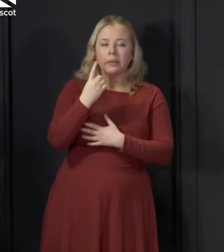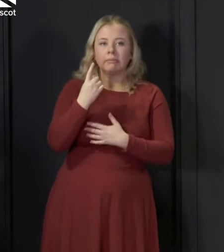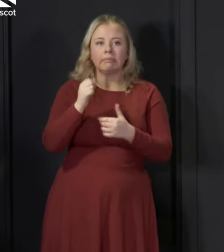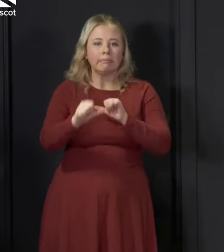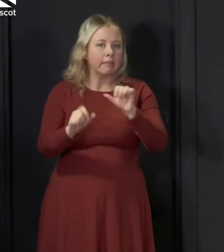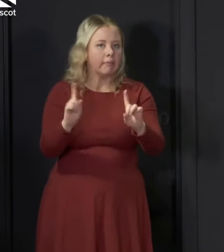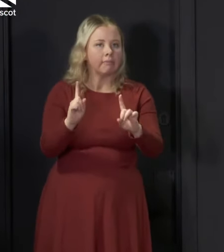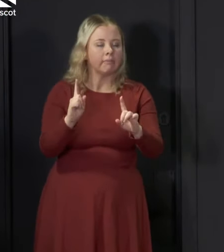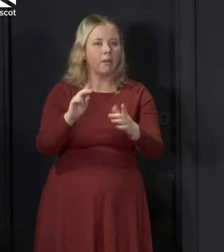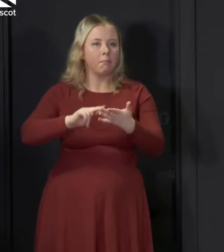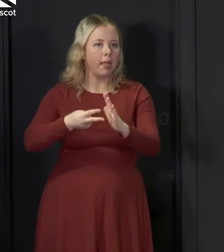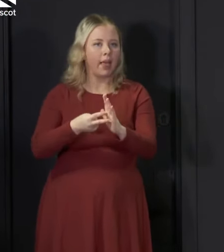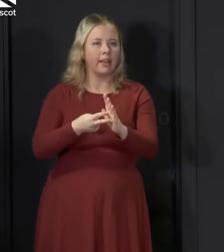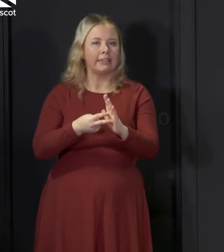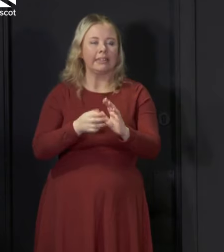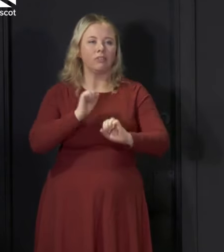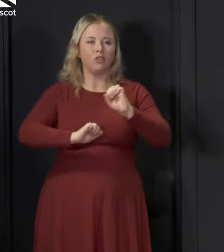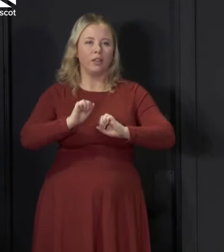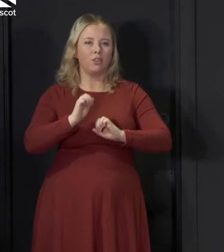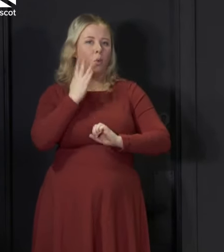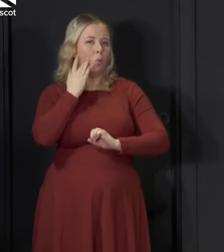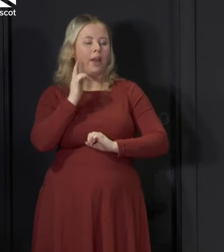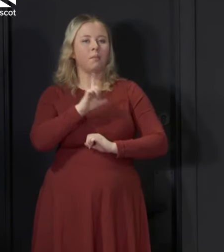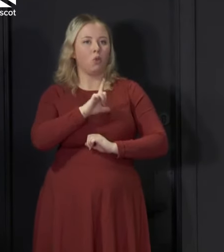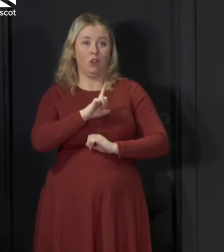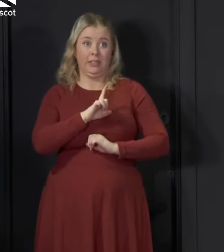of the approaches we will take when, because we're not there yet, let me stress that, when